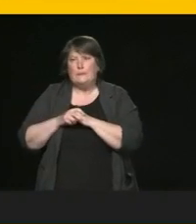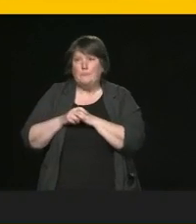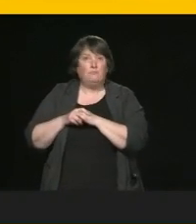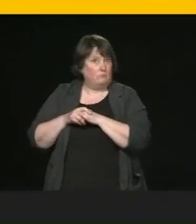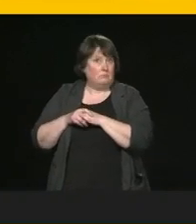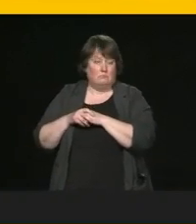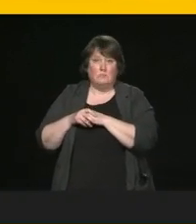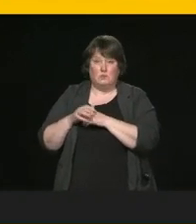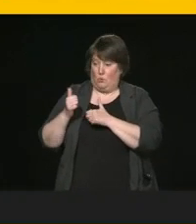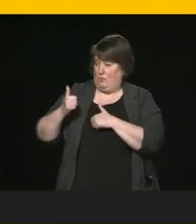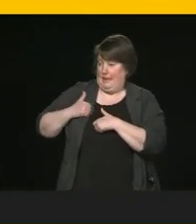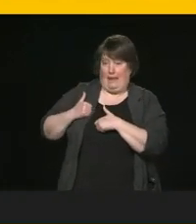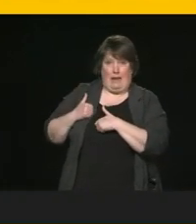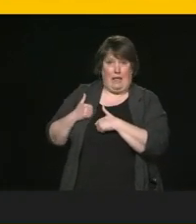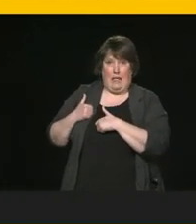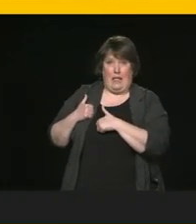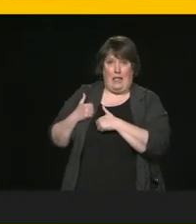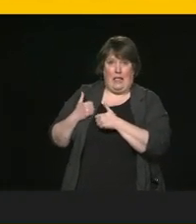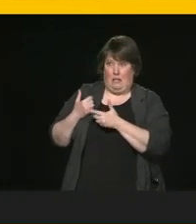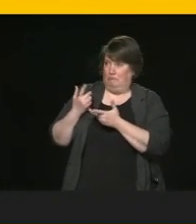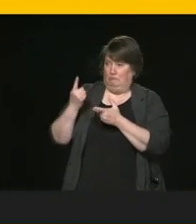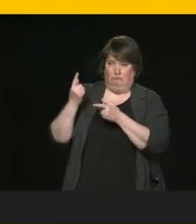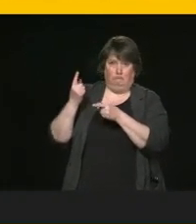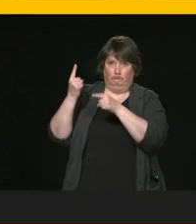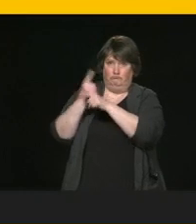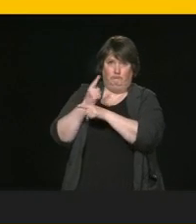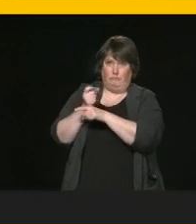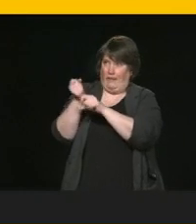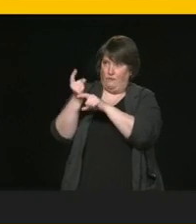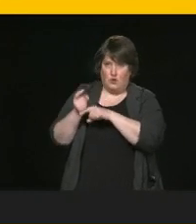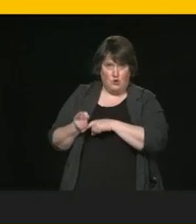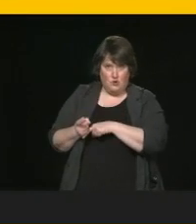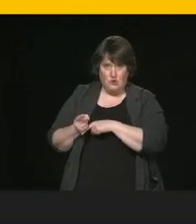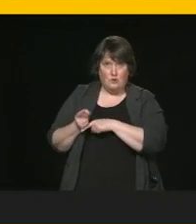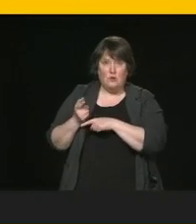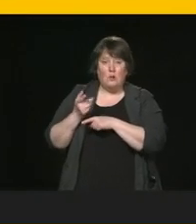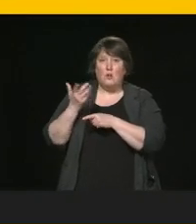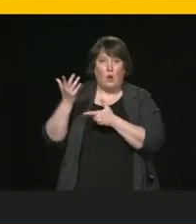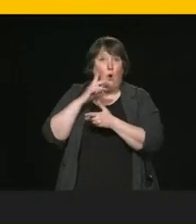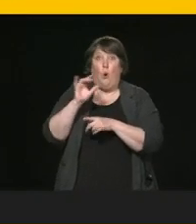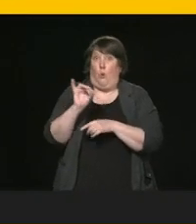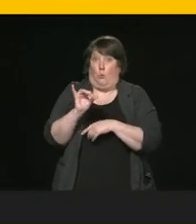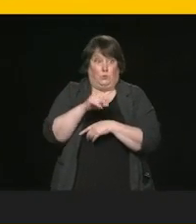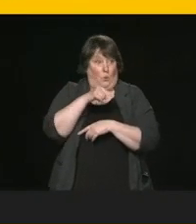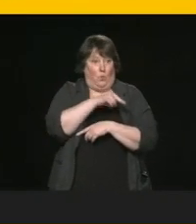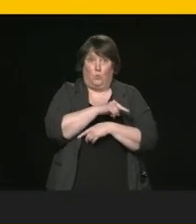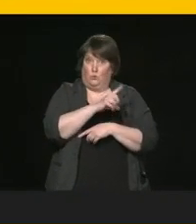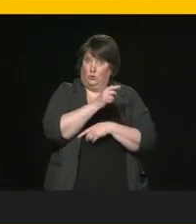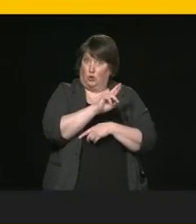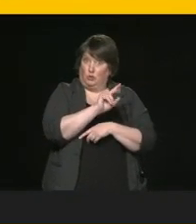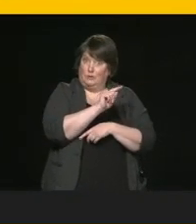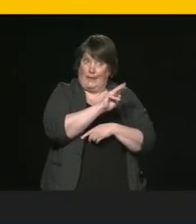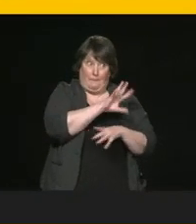TO DEAL WITH THESE TYPES OF OUTBREAKS, SO WE COMMIT ON A REGULAR BASIS THROUGH THE